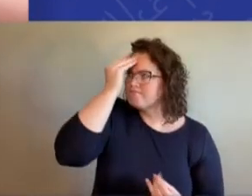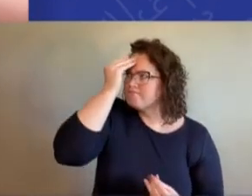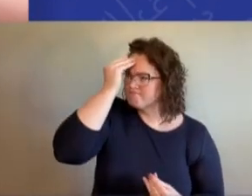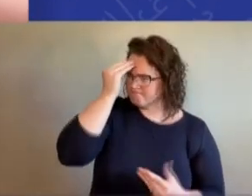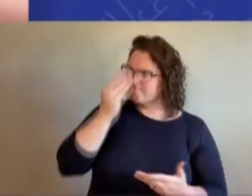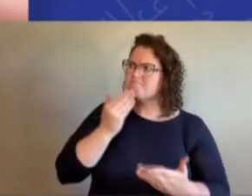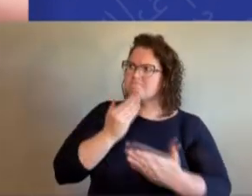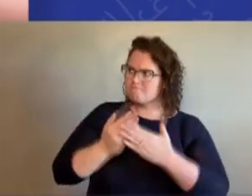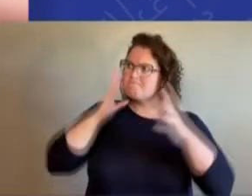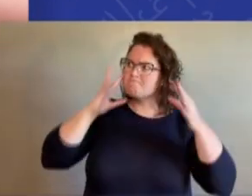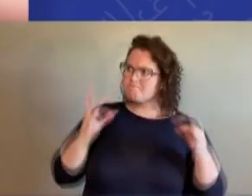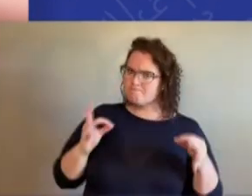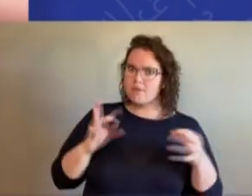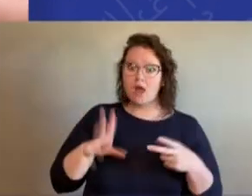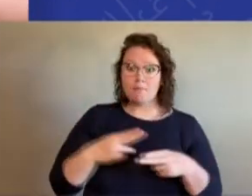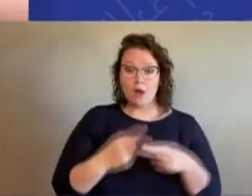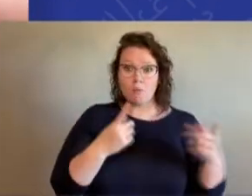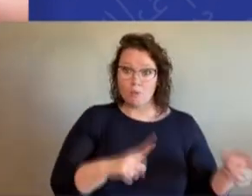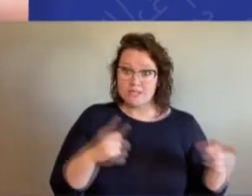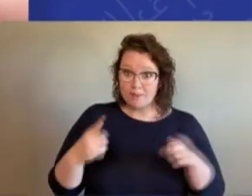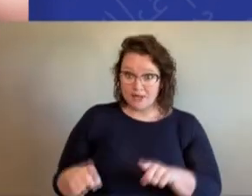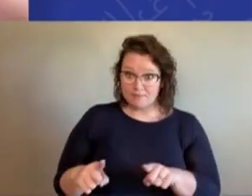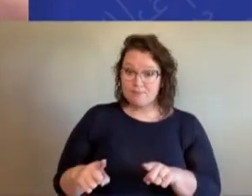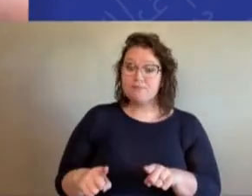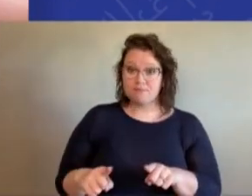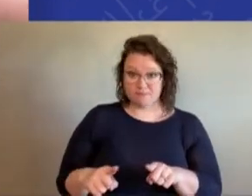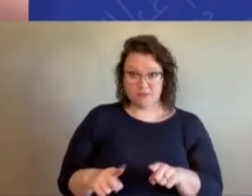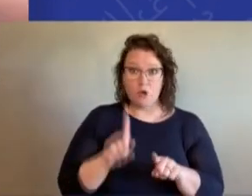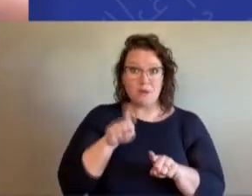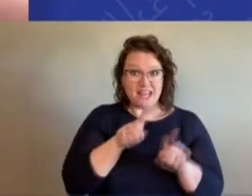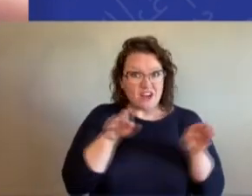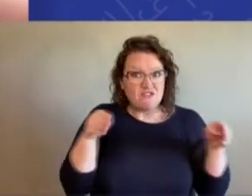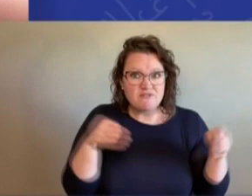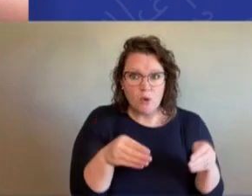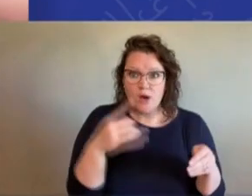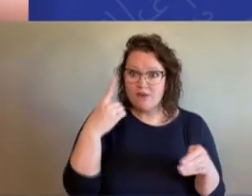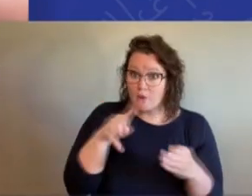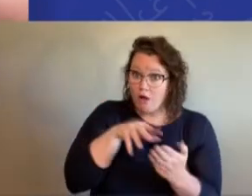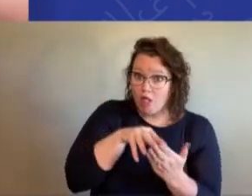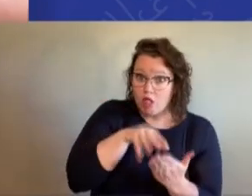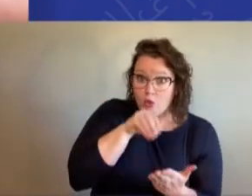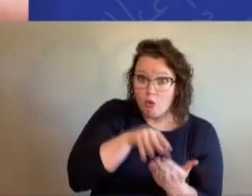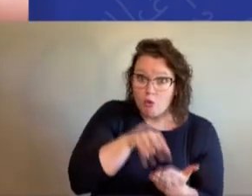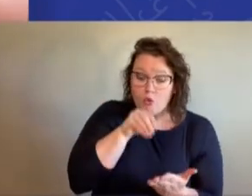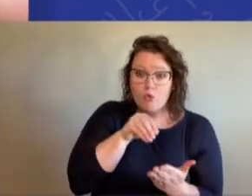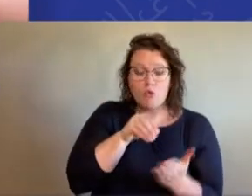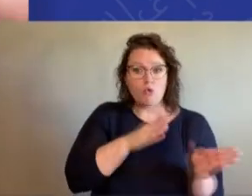Up here is our thinking brain. That is where we are able to think through decisions and make good decisions about what is